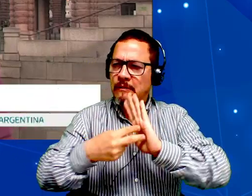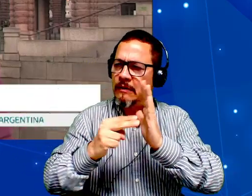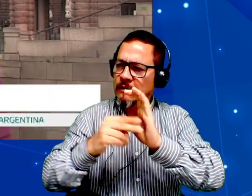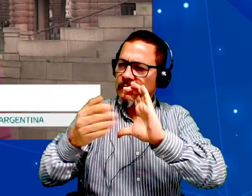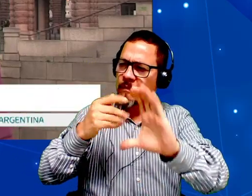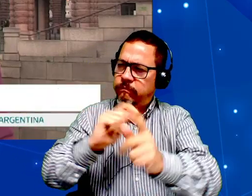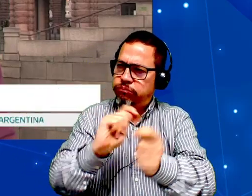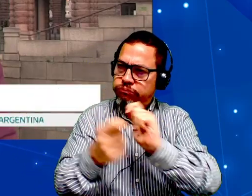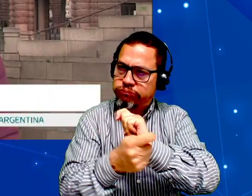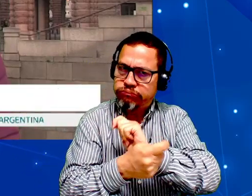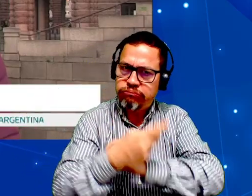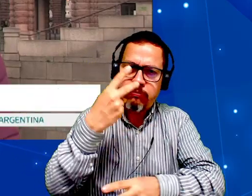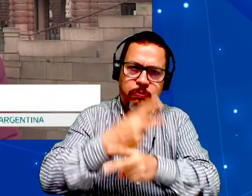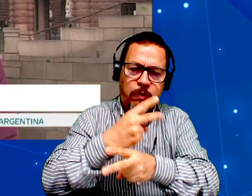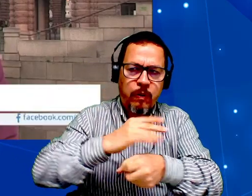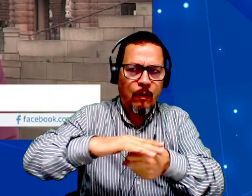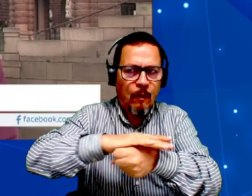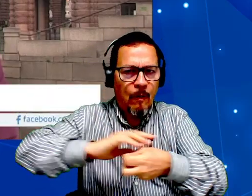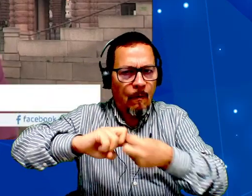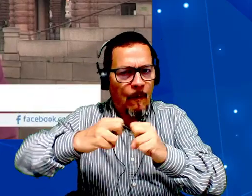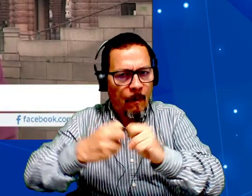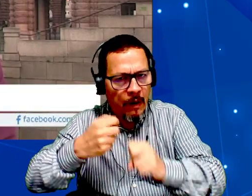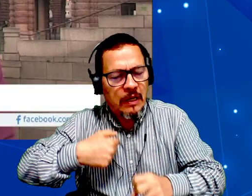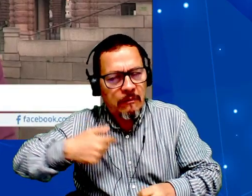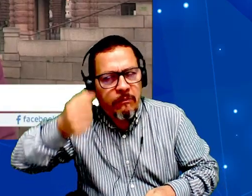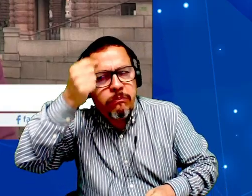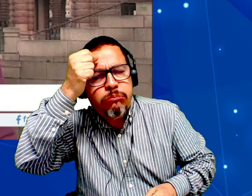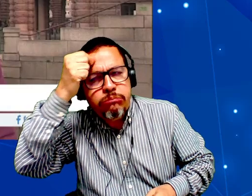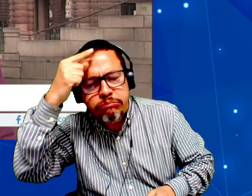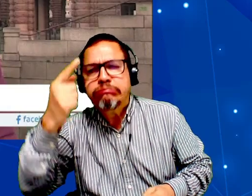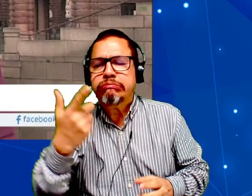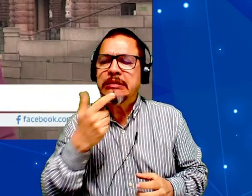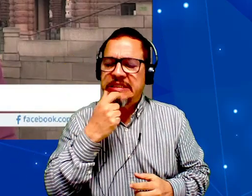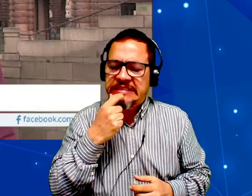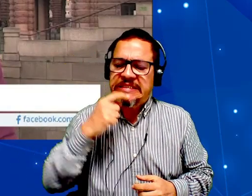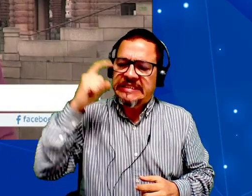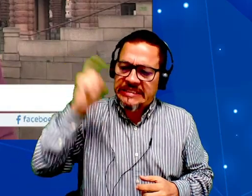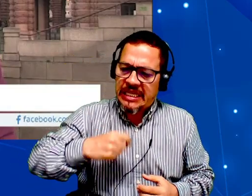you can't un-understand it. Then you have to do something about it.